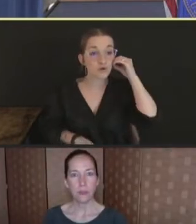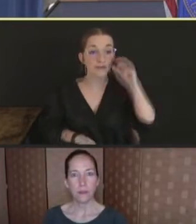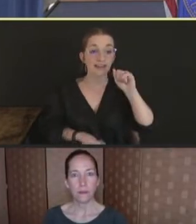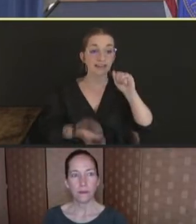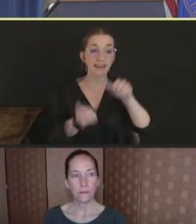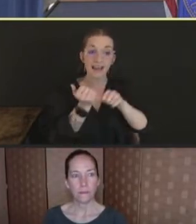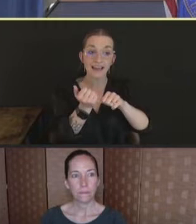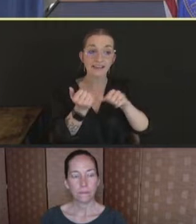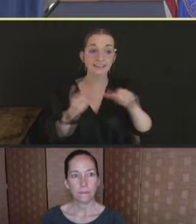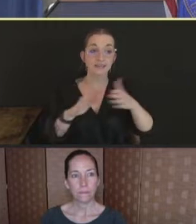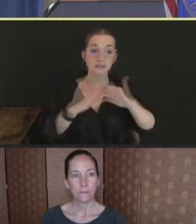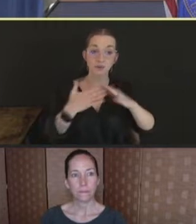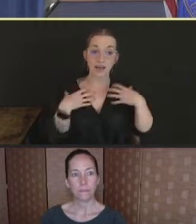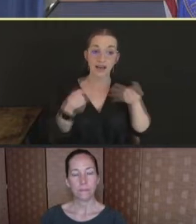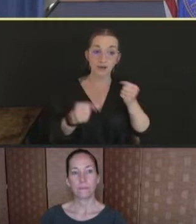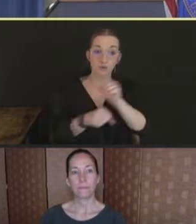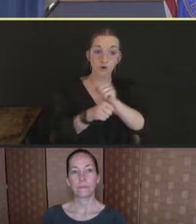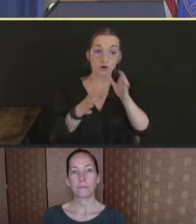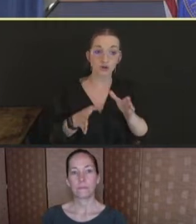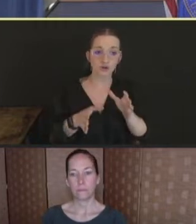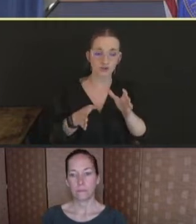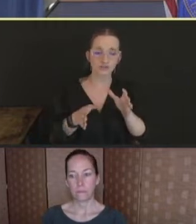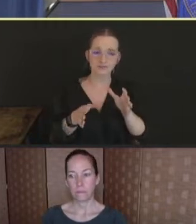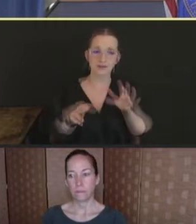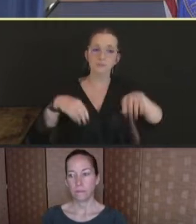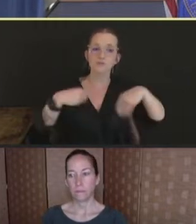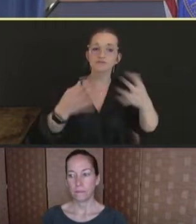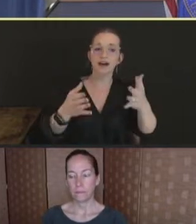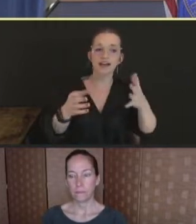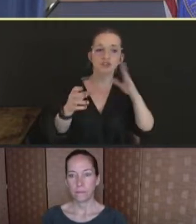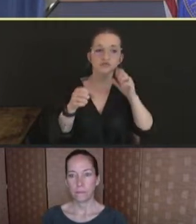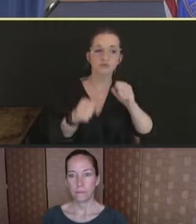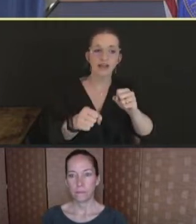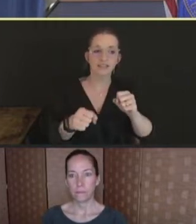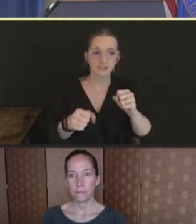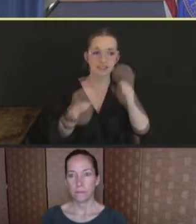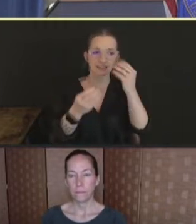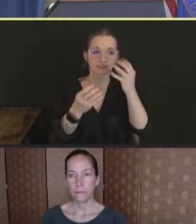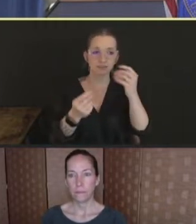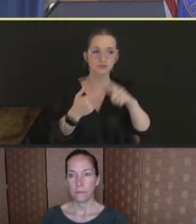To provide strategies and information to make a strong vaccine recommendation and to improve